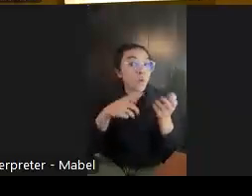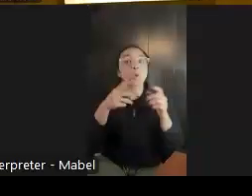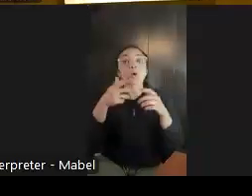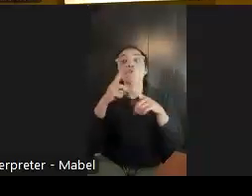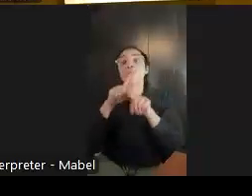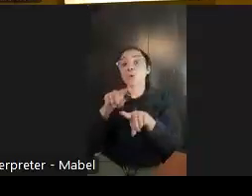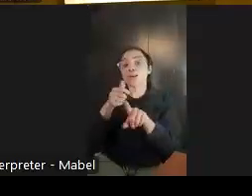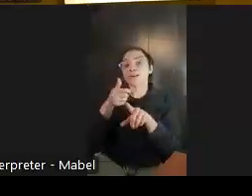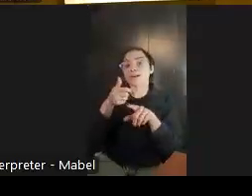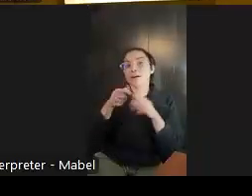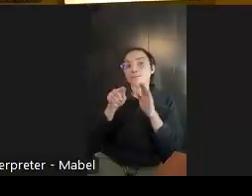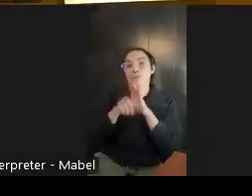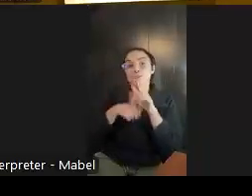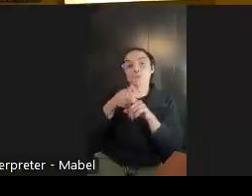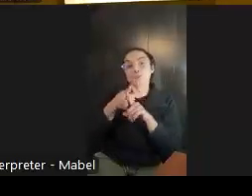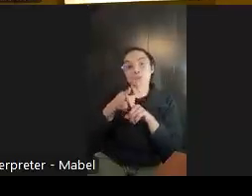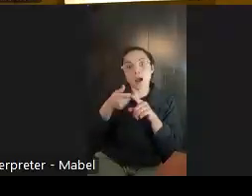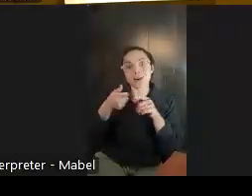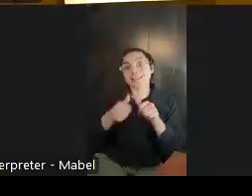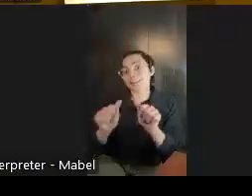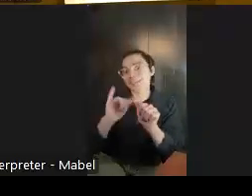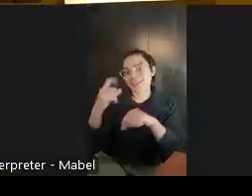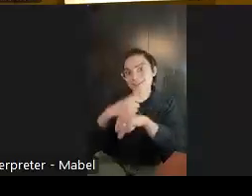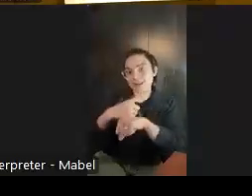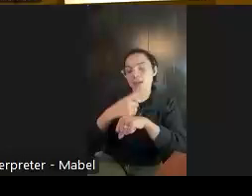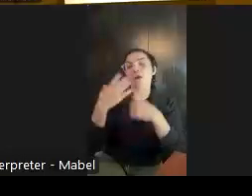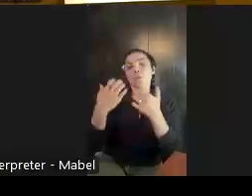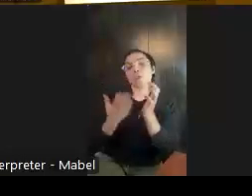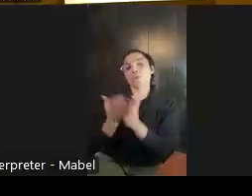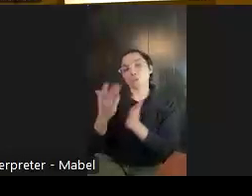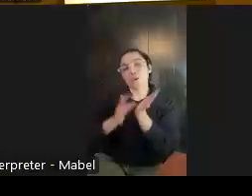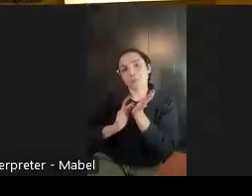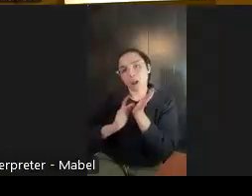want them to be able to get medically cleared in the emergency department um but something to note